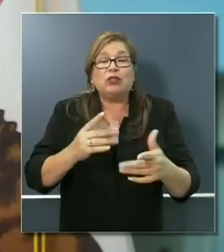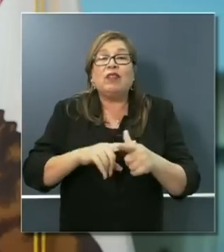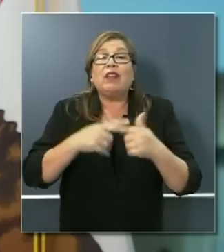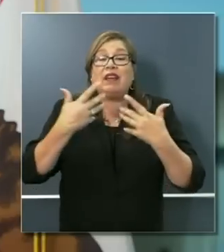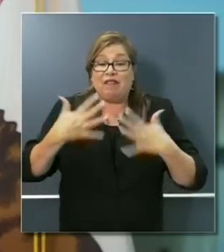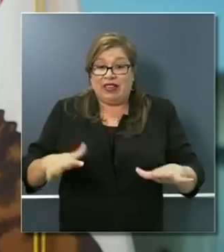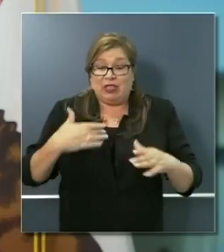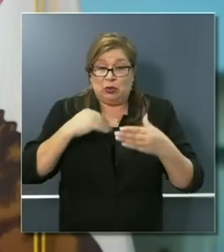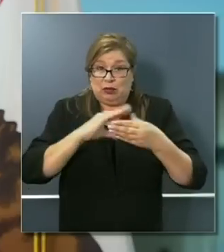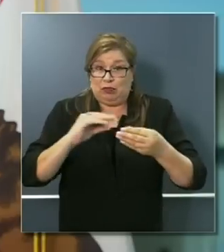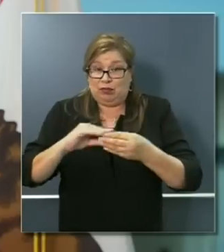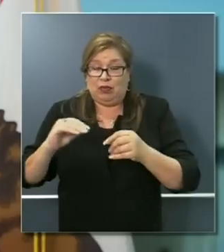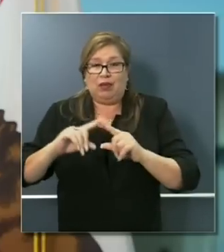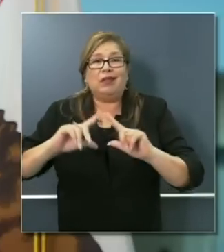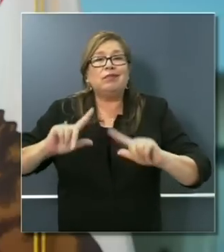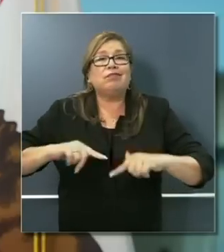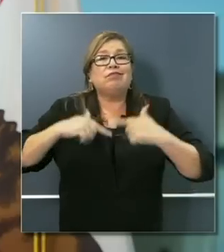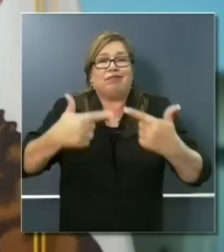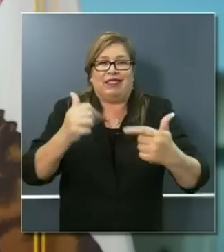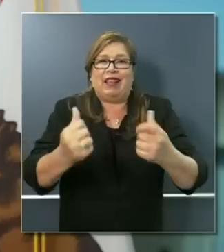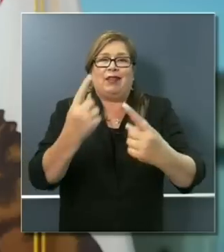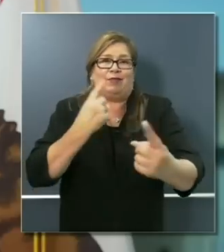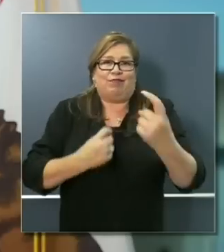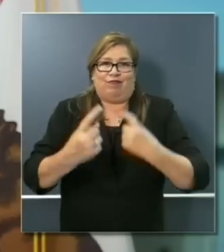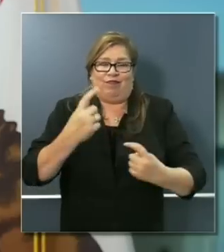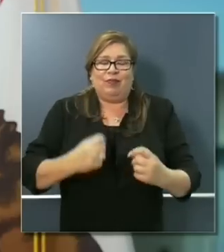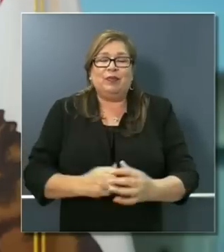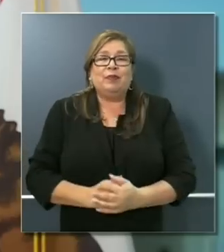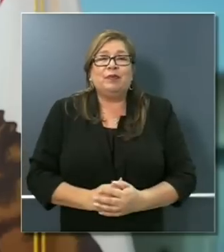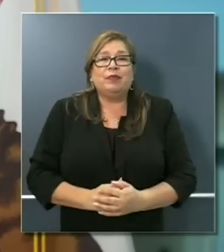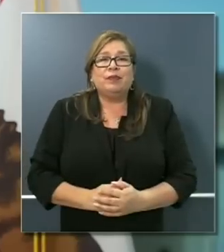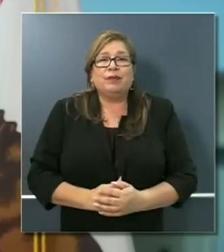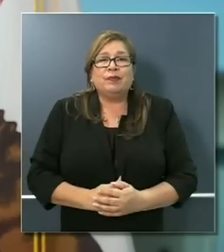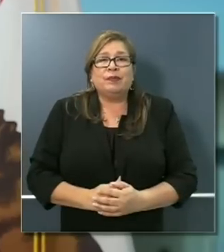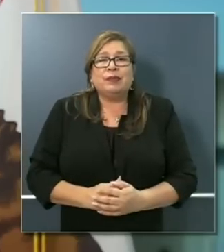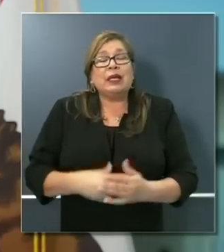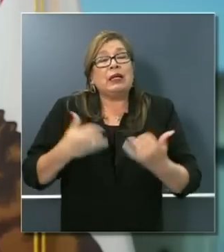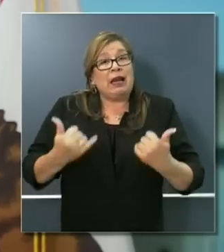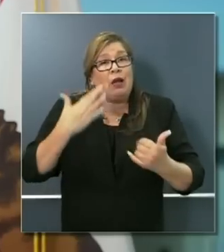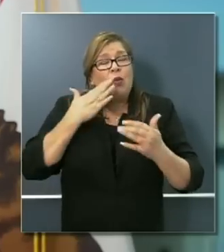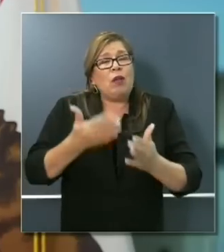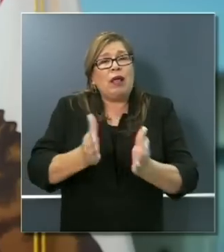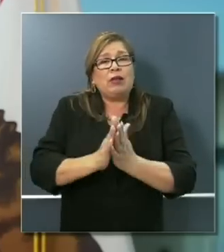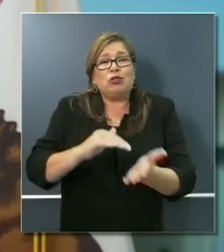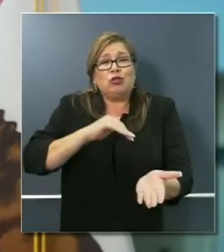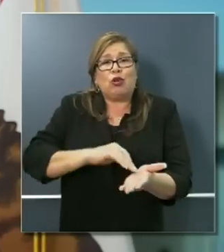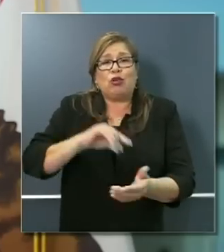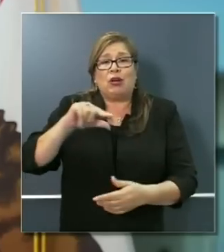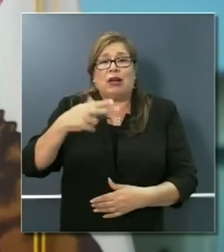PRESIDENT OF THE SCHOOL BOARD. WE WWLL UPDATE ALL OF YOU ON SOME GUIDANCE WE HAVE AROUND FACIAL COVERINGS AND THEN WE WILL HAPPILY, OF COURSE, ANSWER